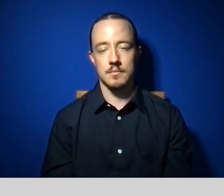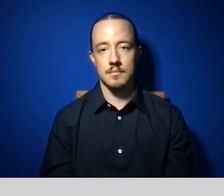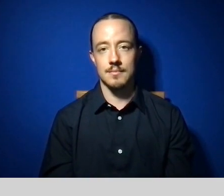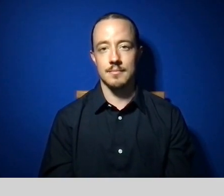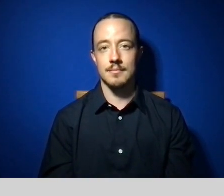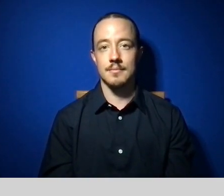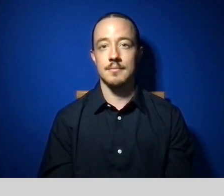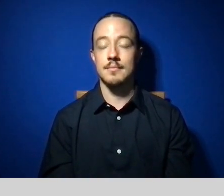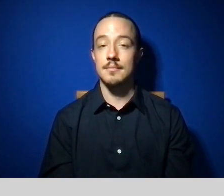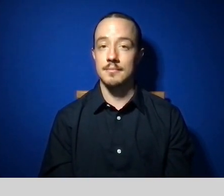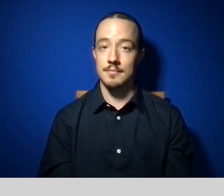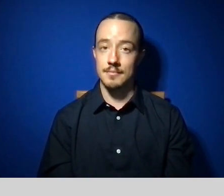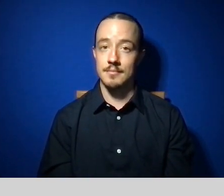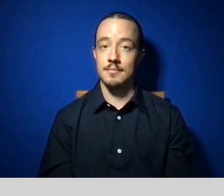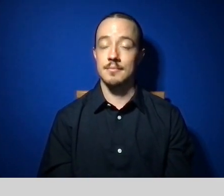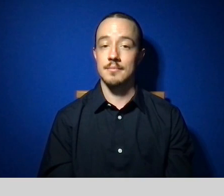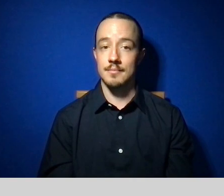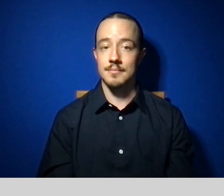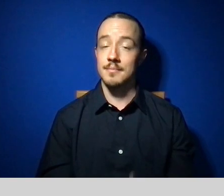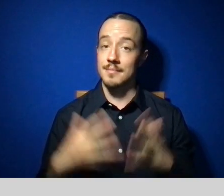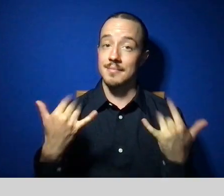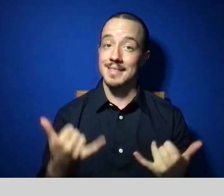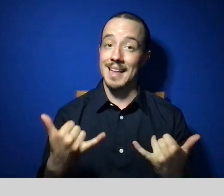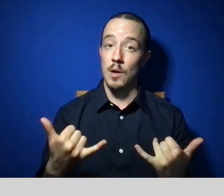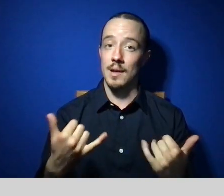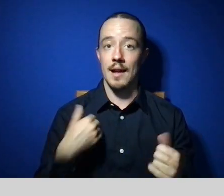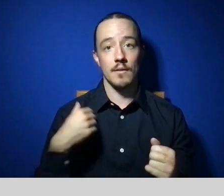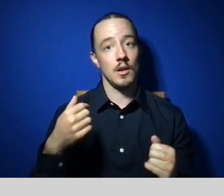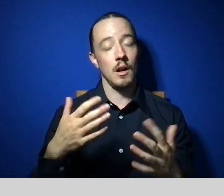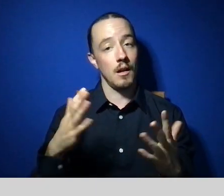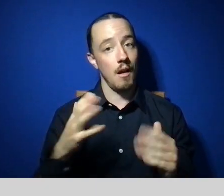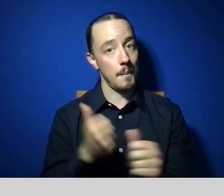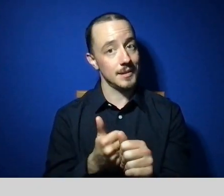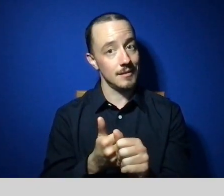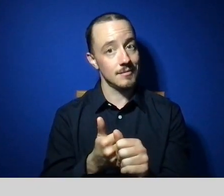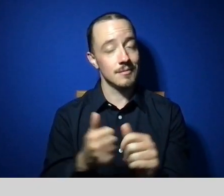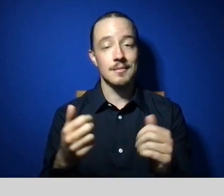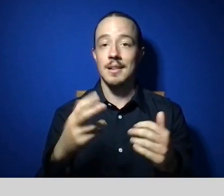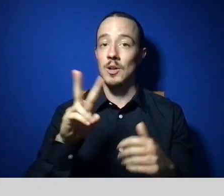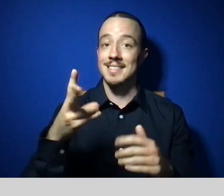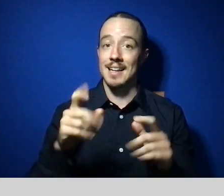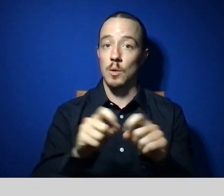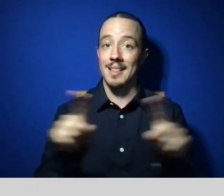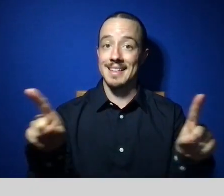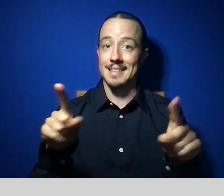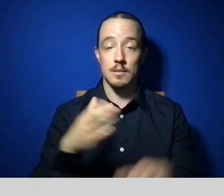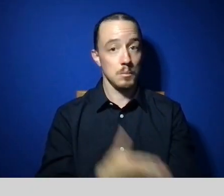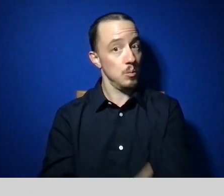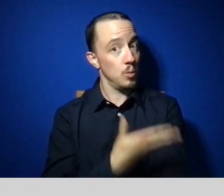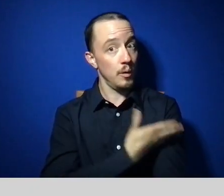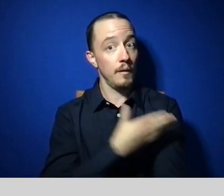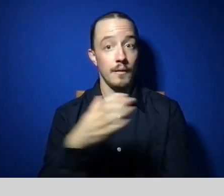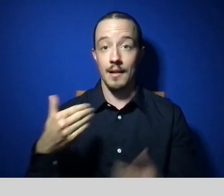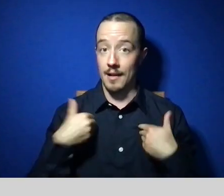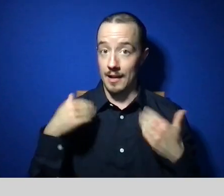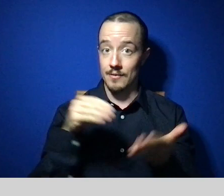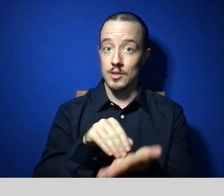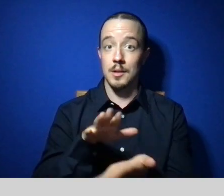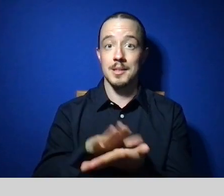This has given us our second release on PyPI and this release, it's improved. It's got documentation. The contents of that readme